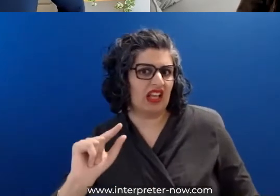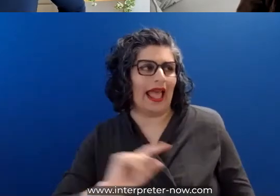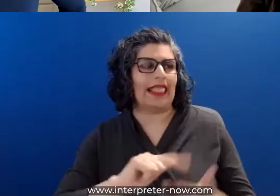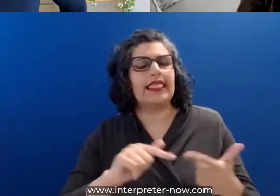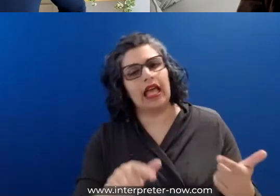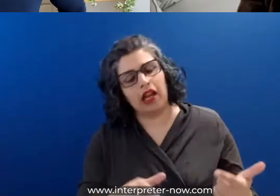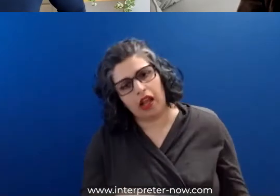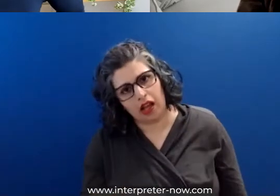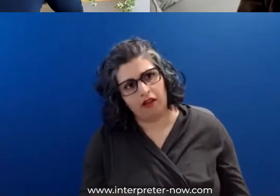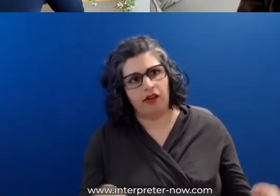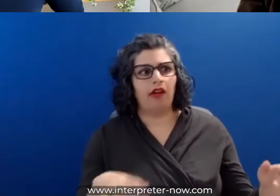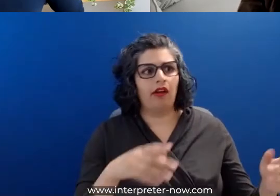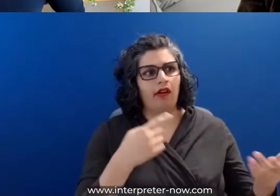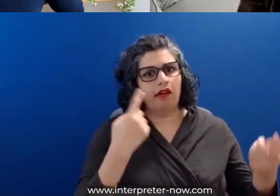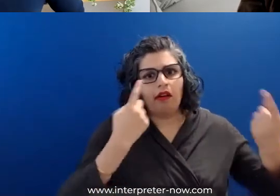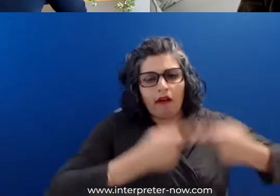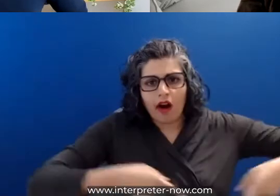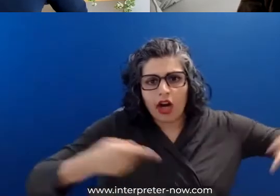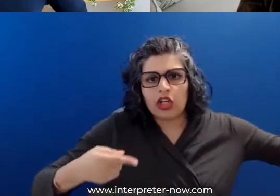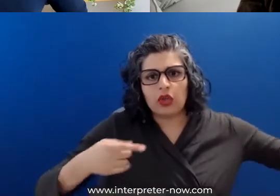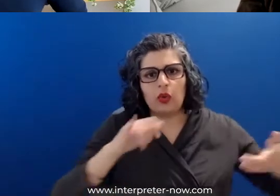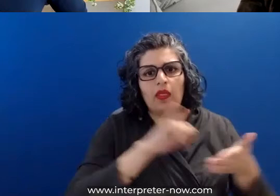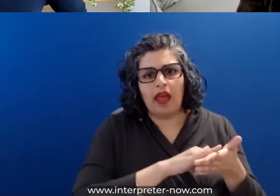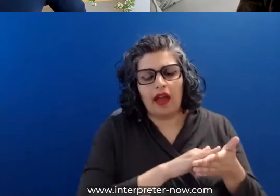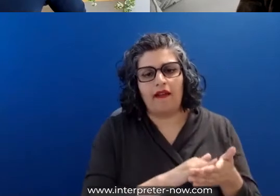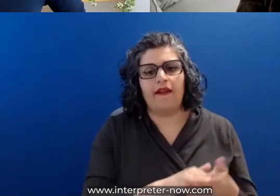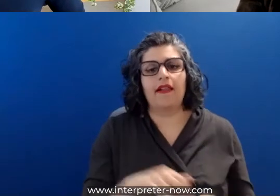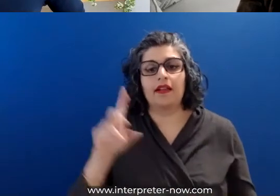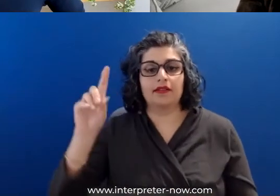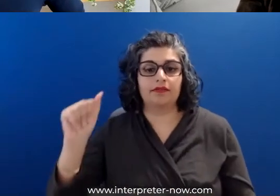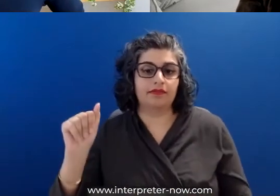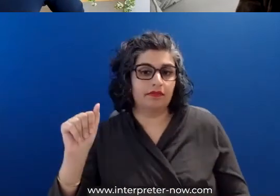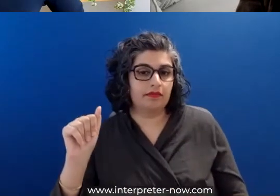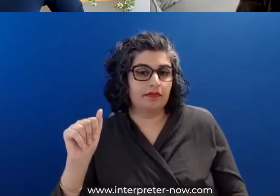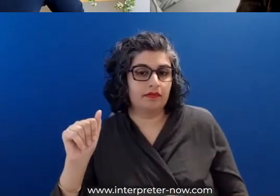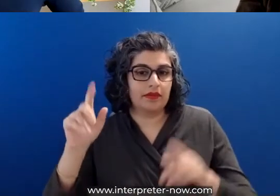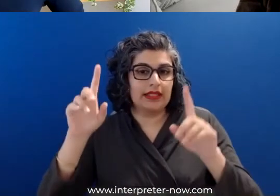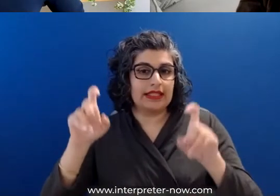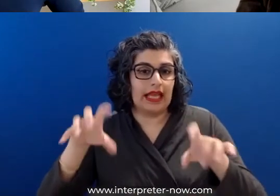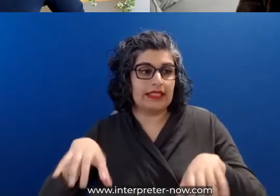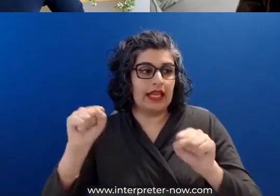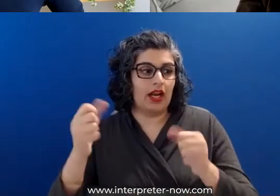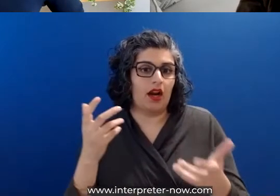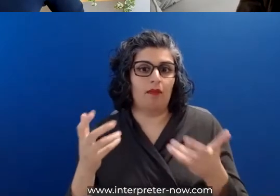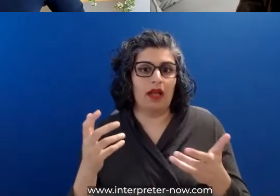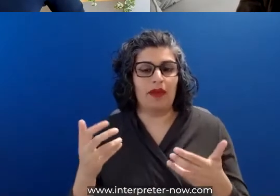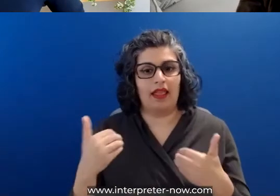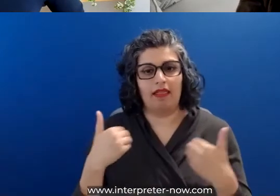a disabled test-taker who knows that automated software might be used has the burden of affirmatively